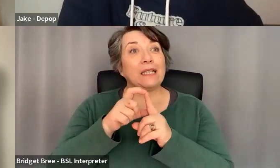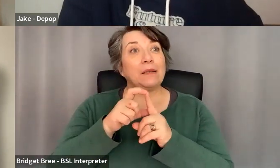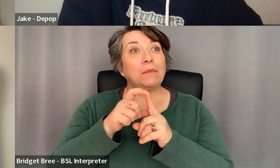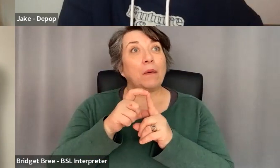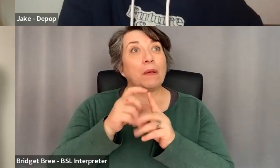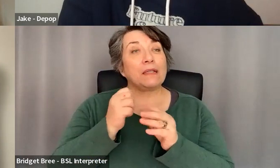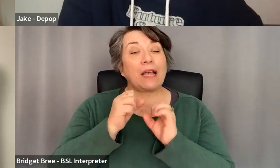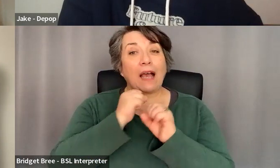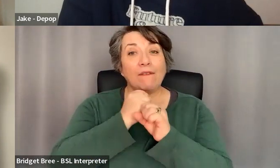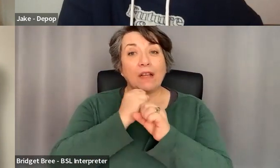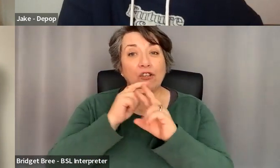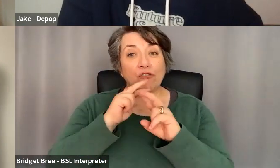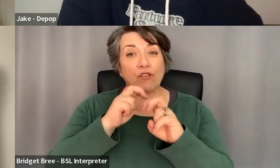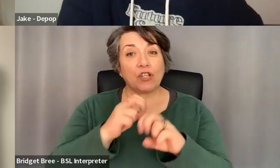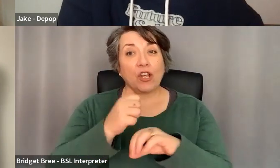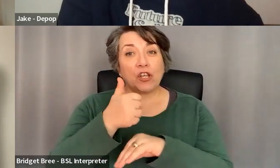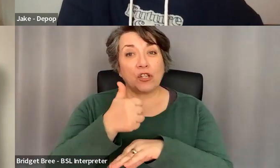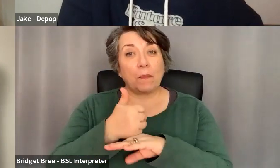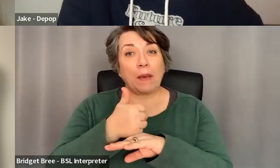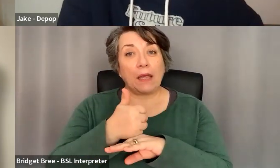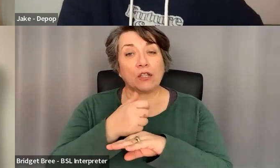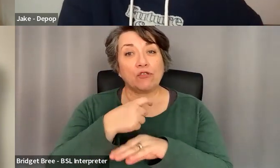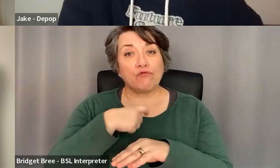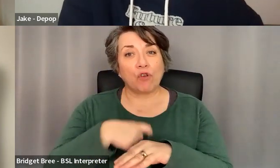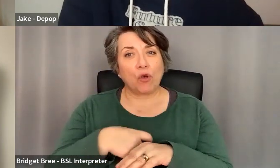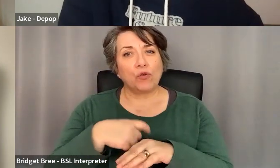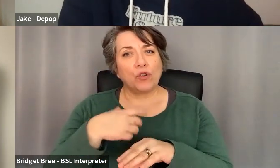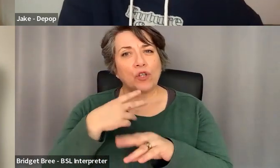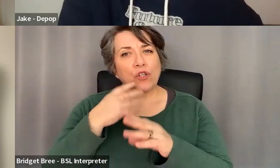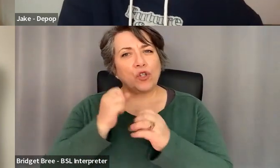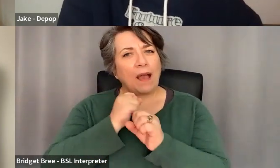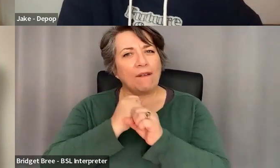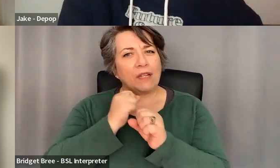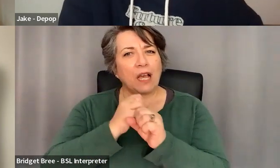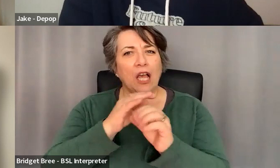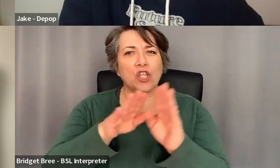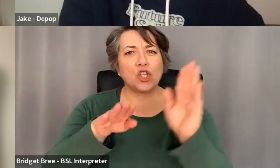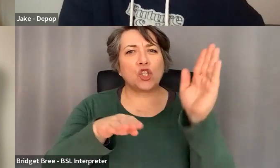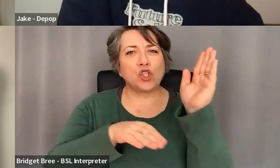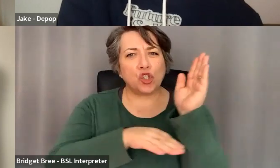Would you advertise junior based roles also? I see that Depop advertised for research based roles, would you Do you have any advice on what a researcher should know if applying to Deepot?